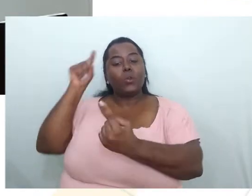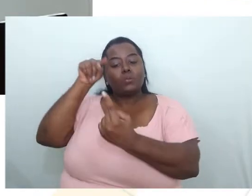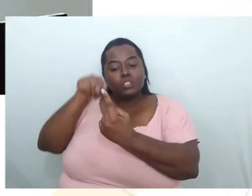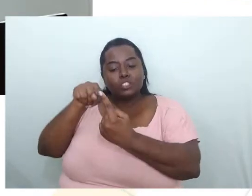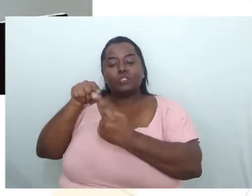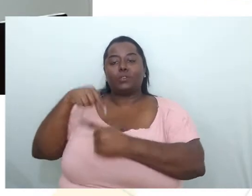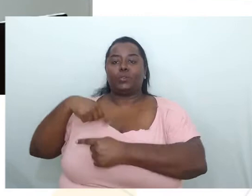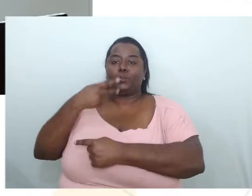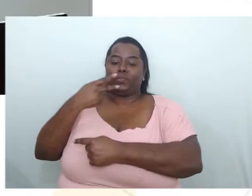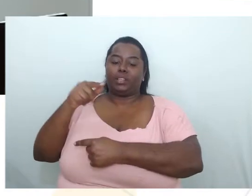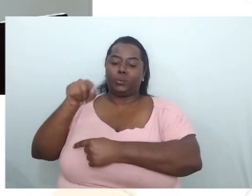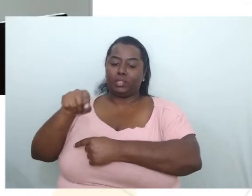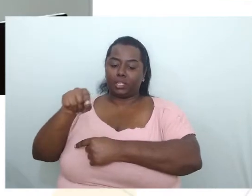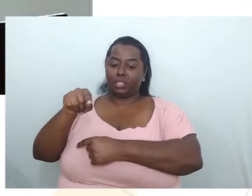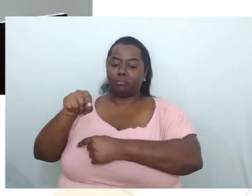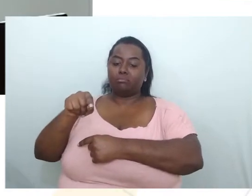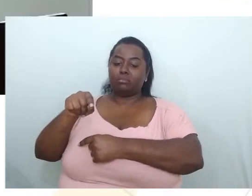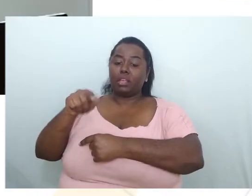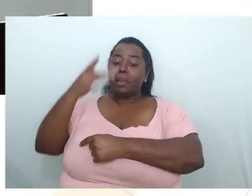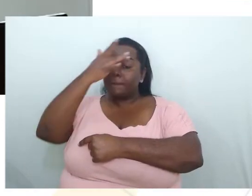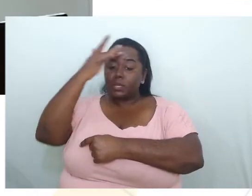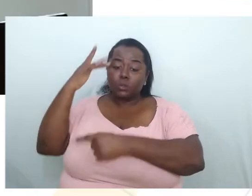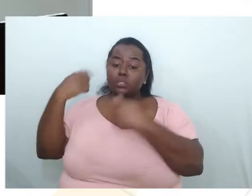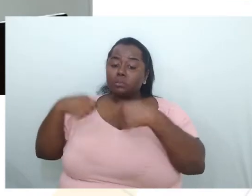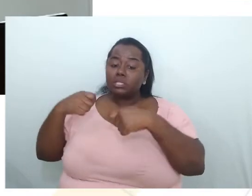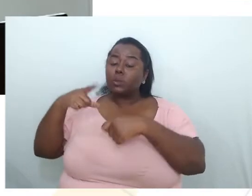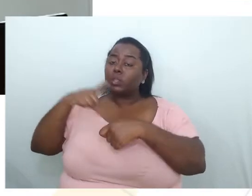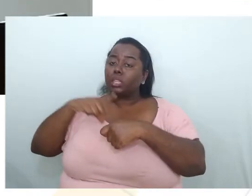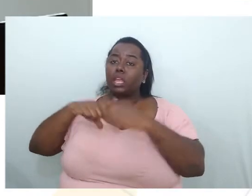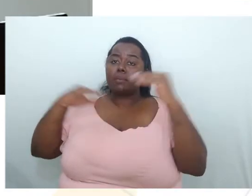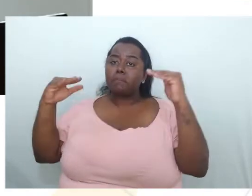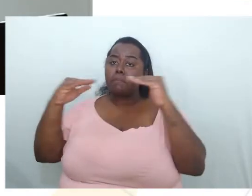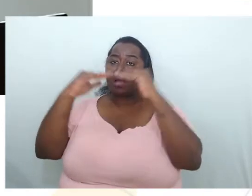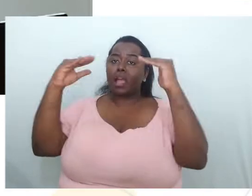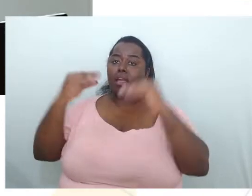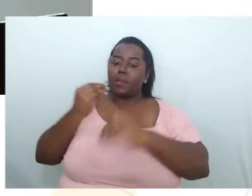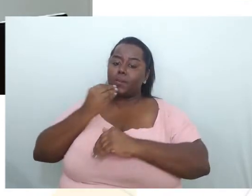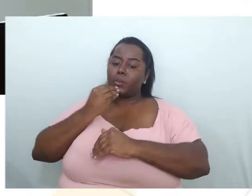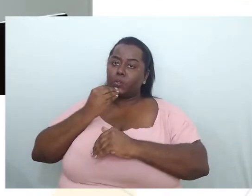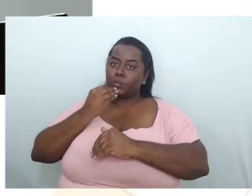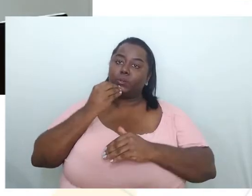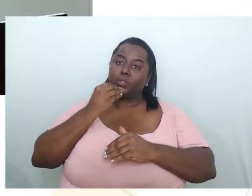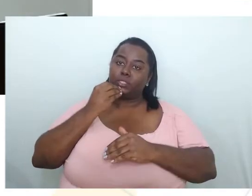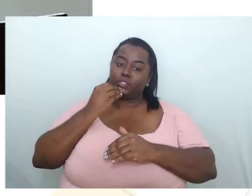talking about, access has to do with giving people equality of opportunity,